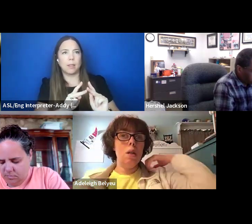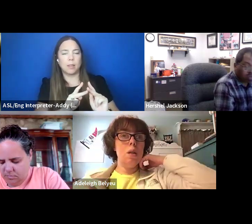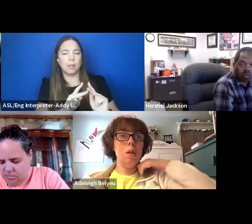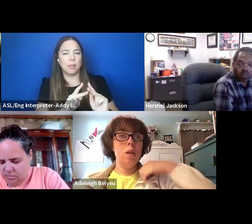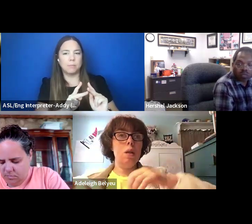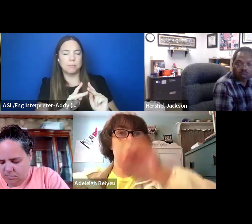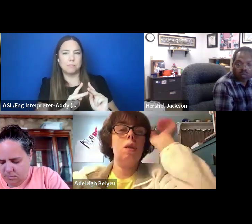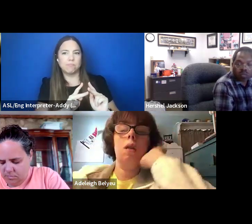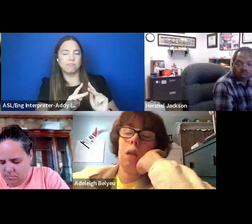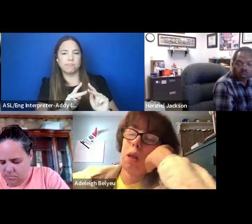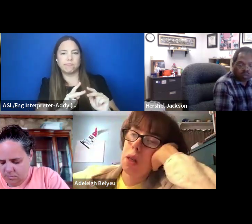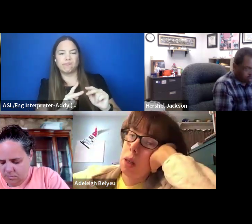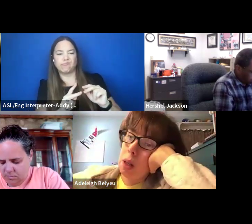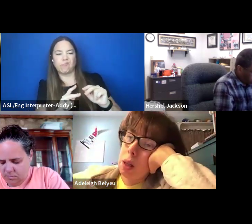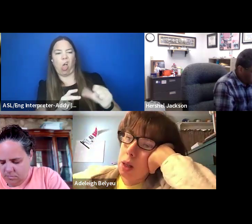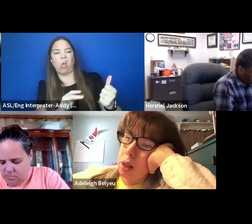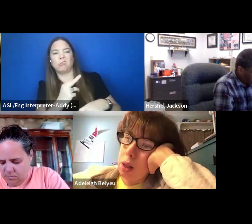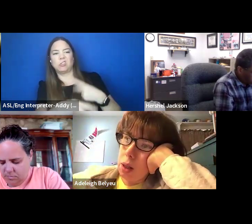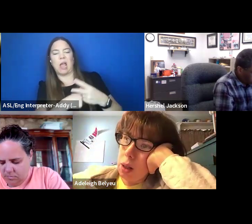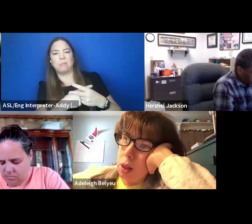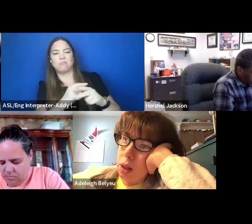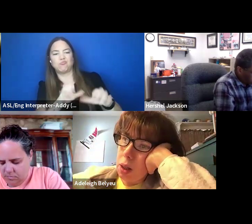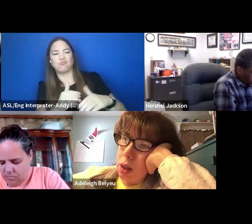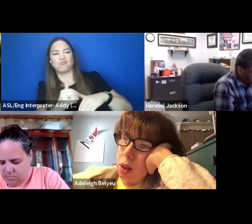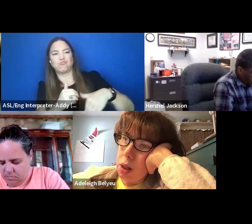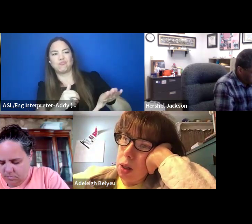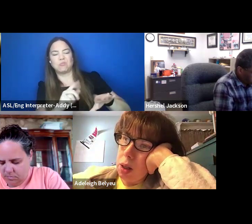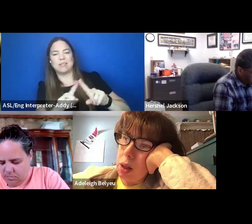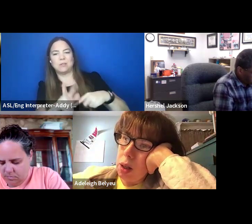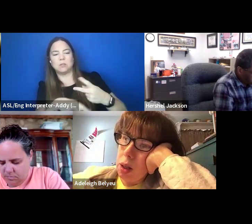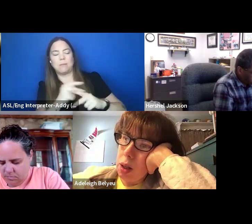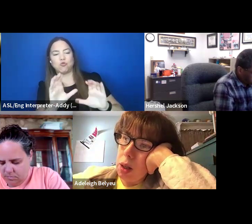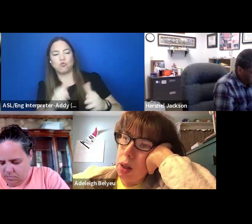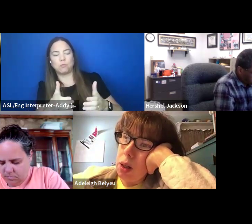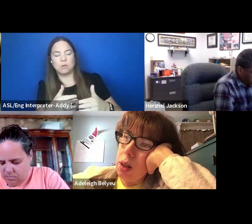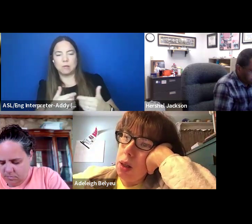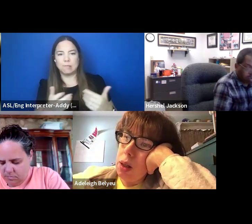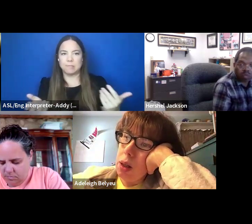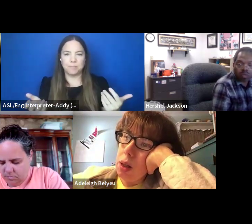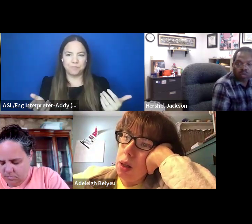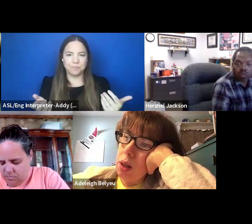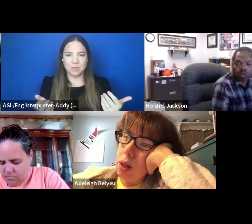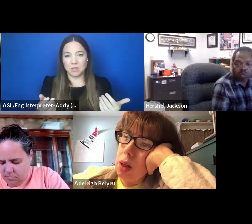Don Dew: and other type of Don Dew: group, right? And I don't know Don Dew: you've seen that